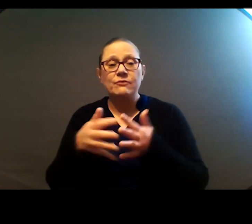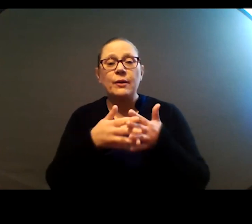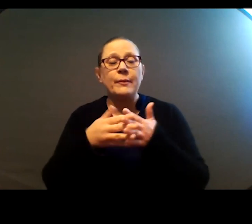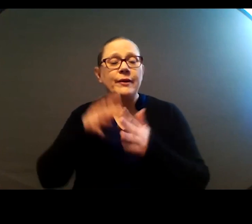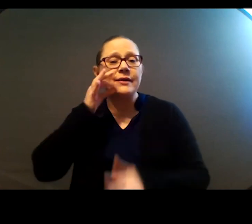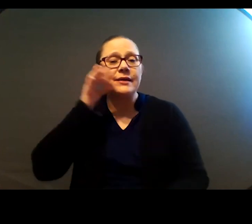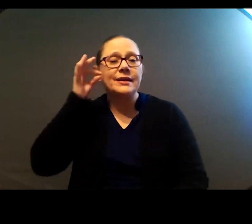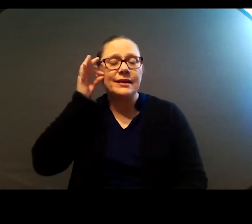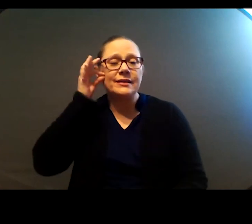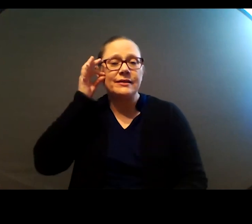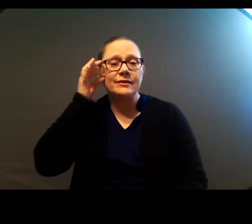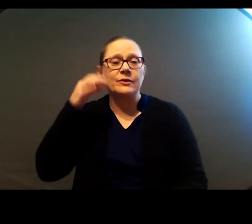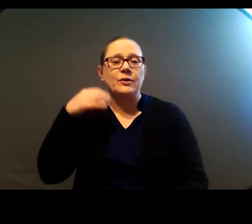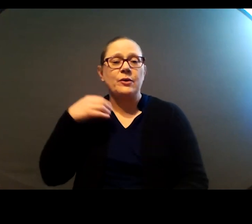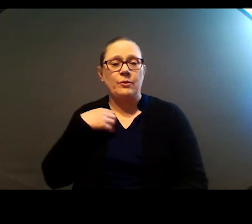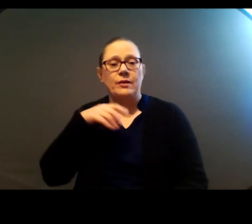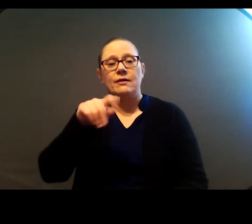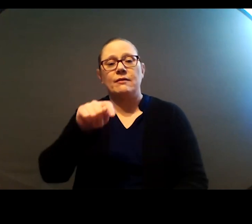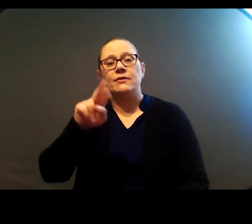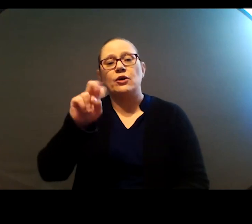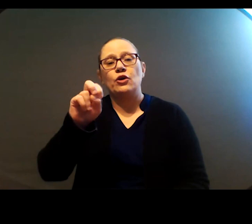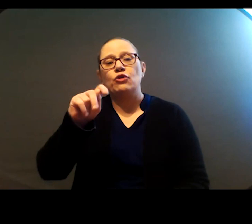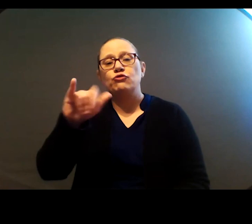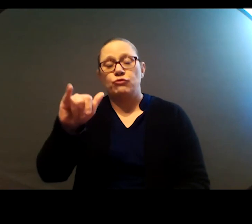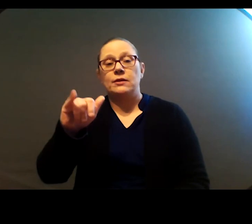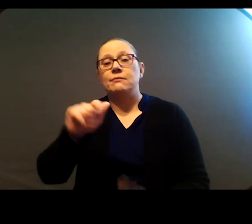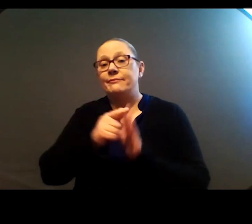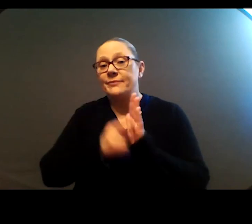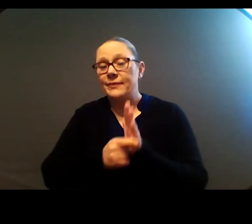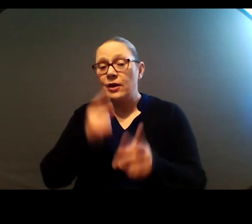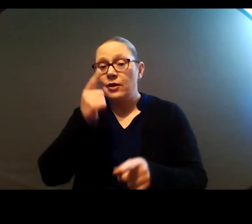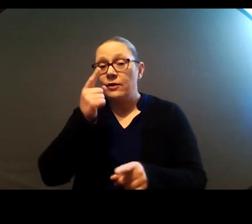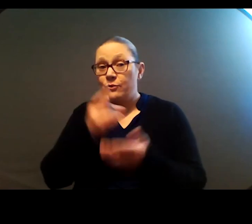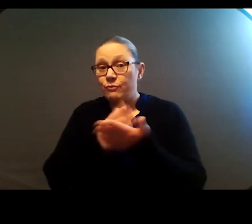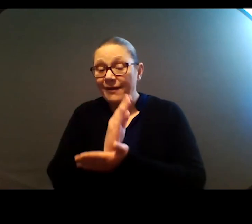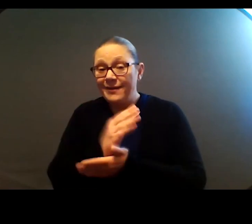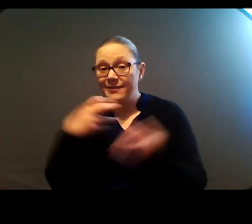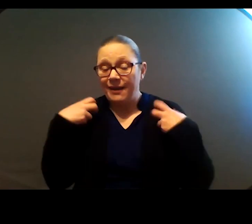we have a treaty right to health care and the basically the tribes exchanged land and